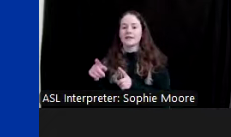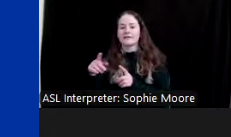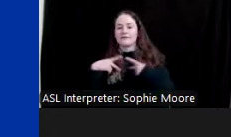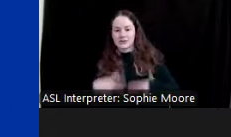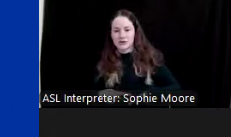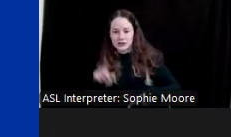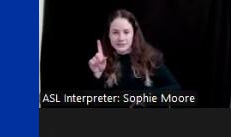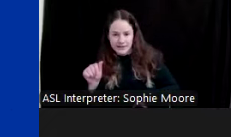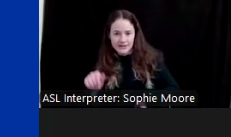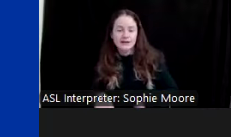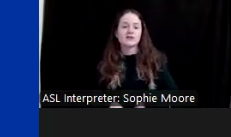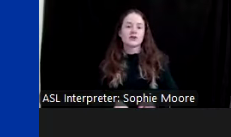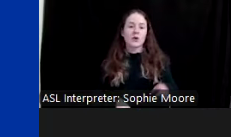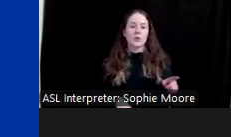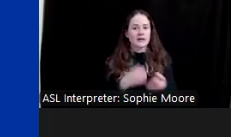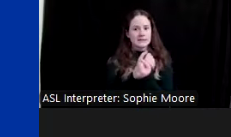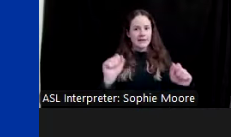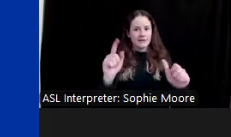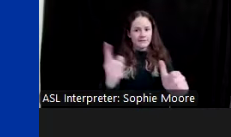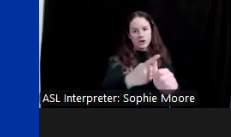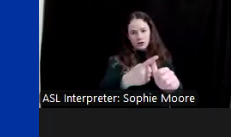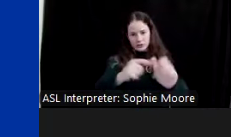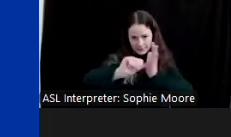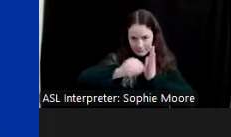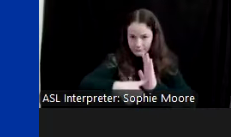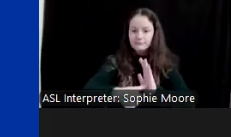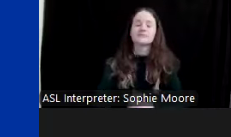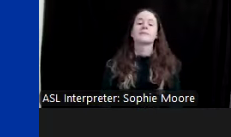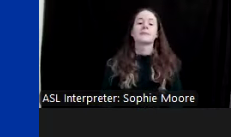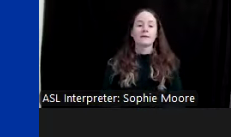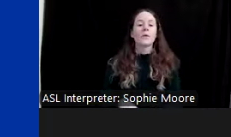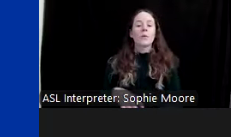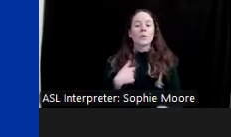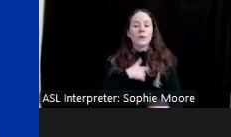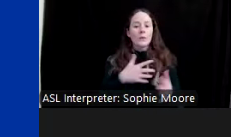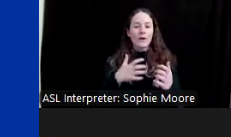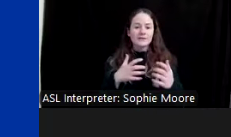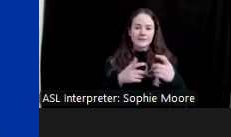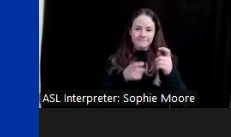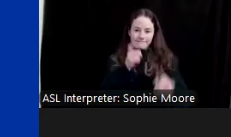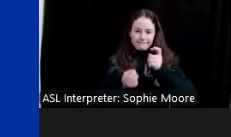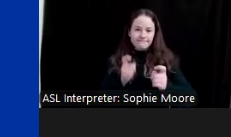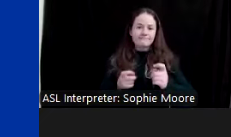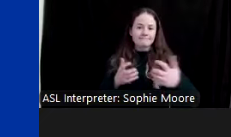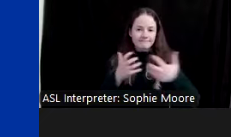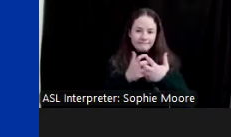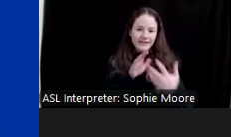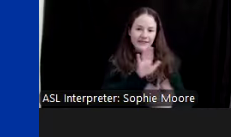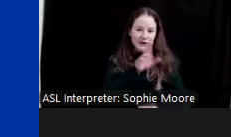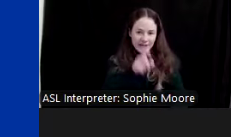intellectual disability, we have to make sure we are matching our instructions to their needs, that we make the environment safe um and that we have the